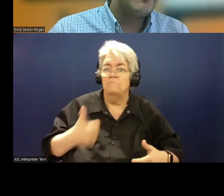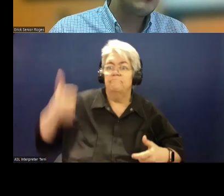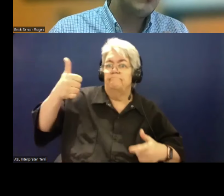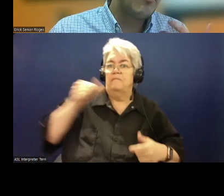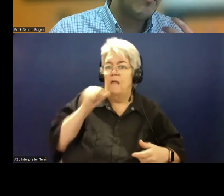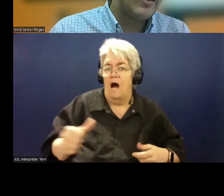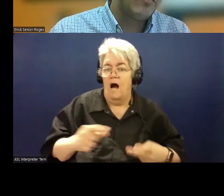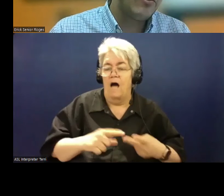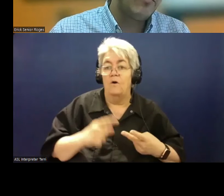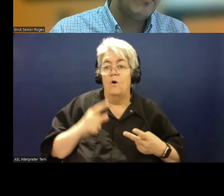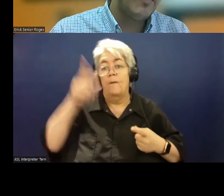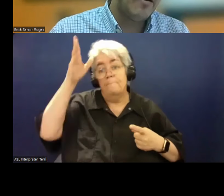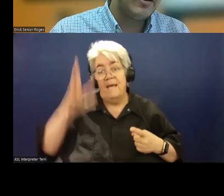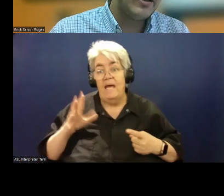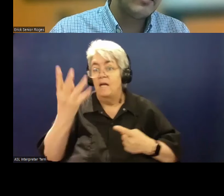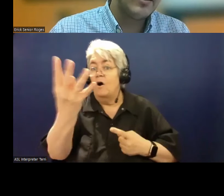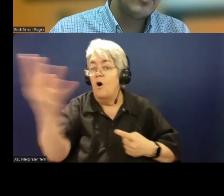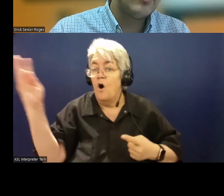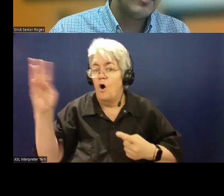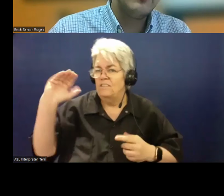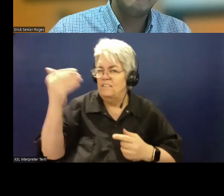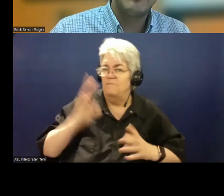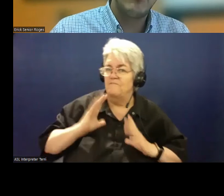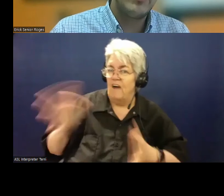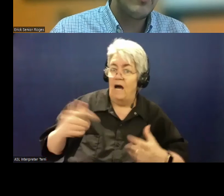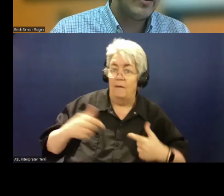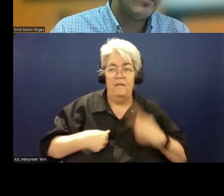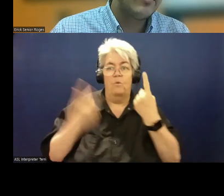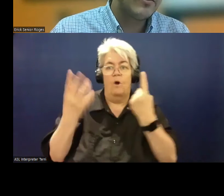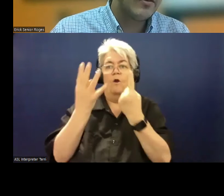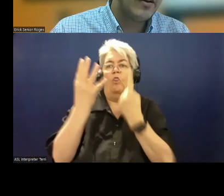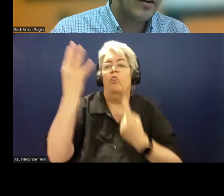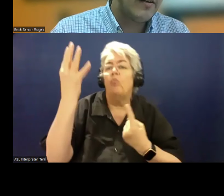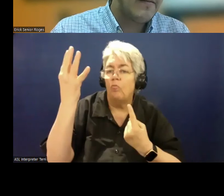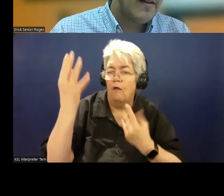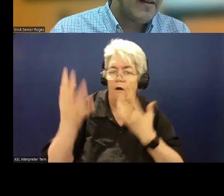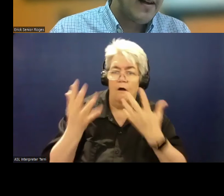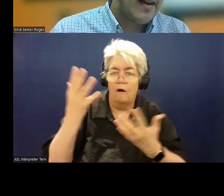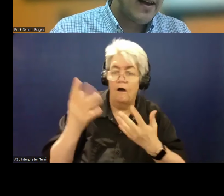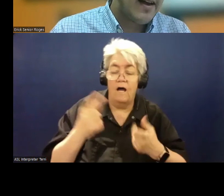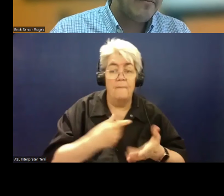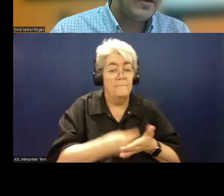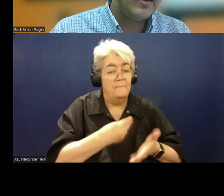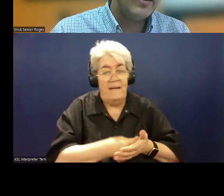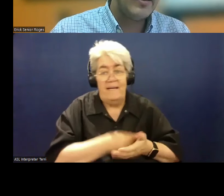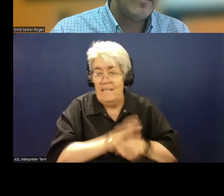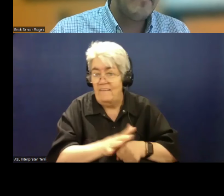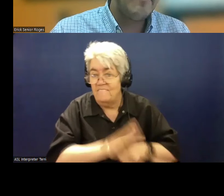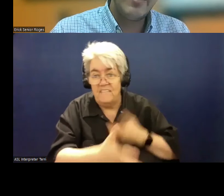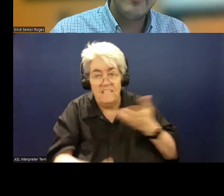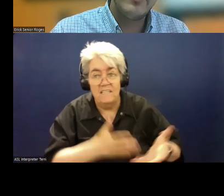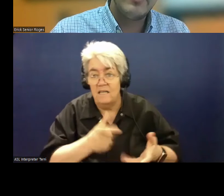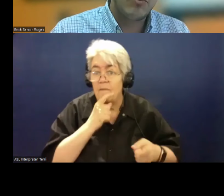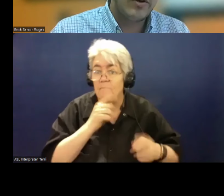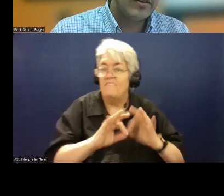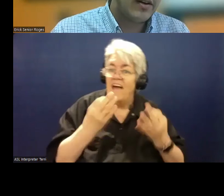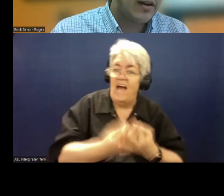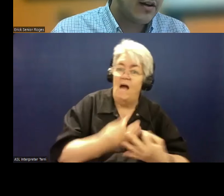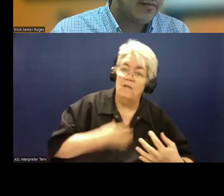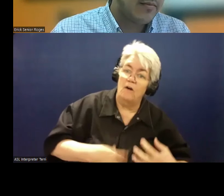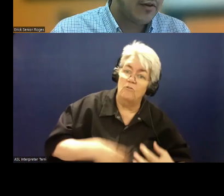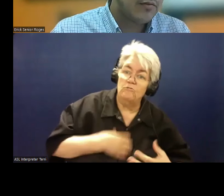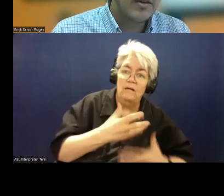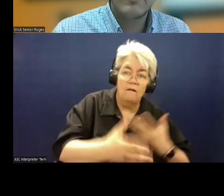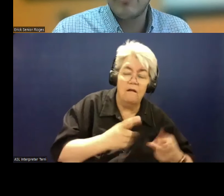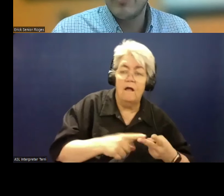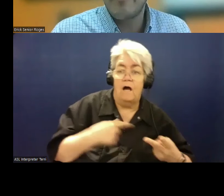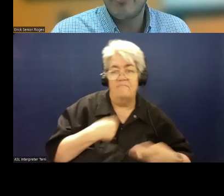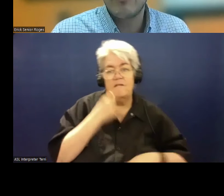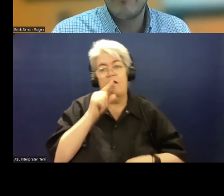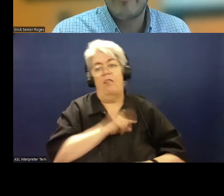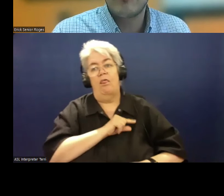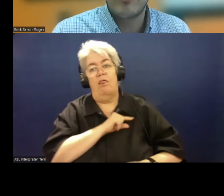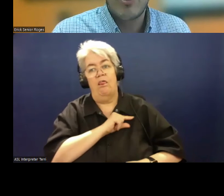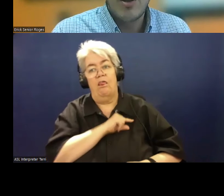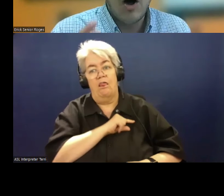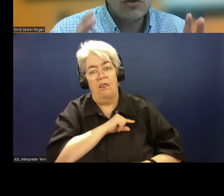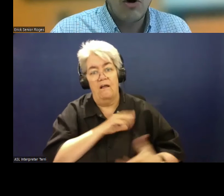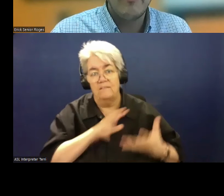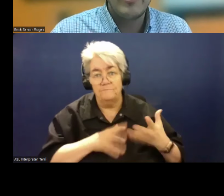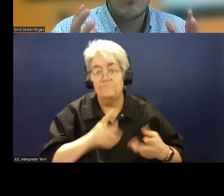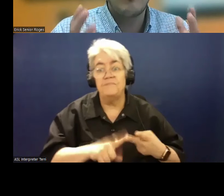BEING ABLE TO PROVIDE AS THE CHIEF BREAD WINNER. CAN BE VERY DISTRESSING IN A VERY PERSON AUTONOMY